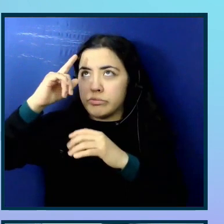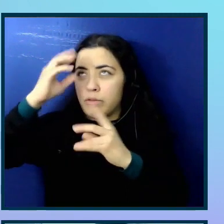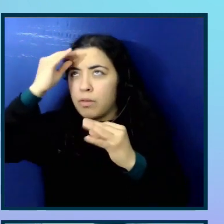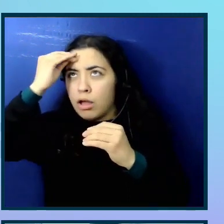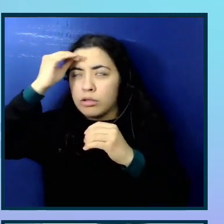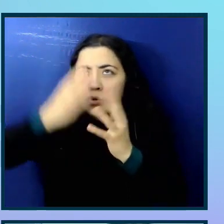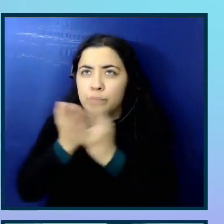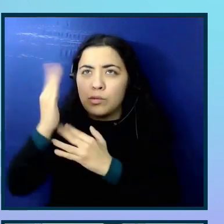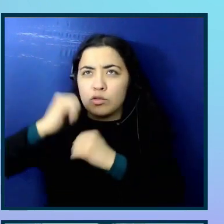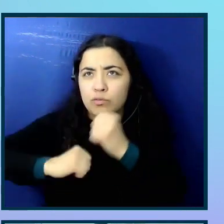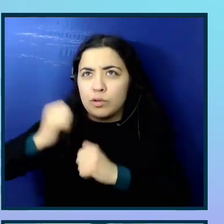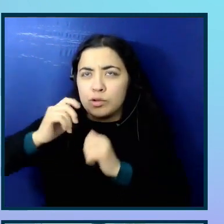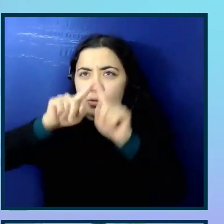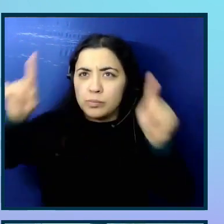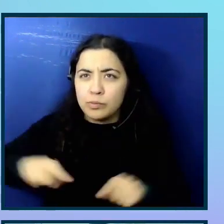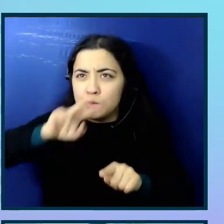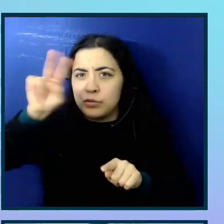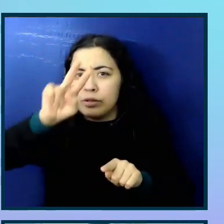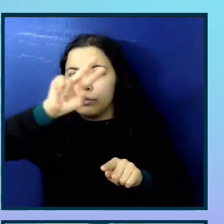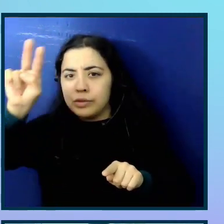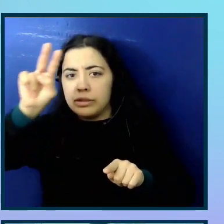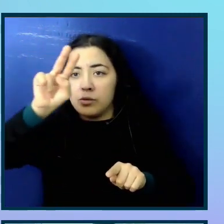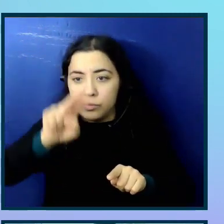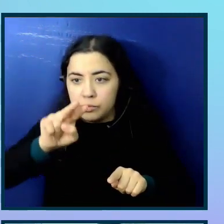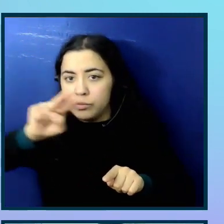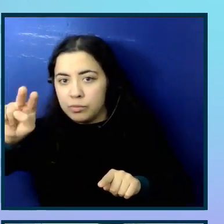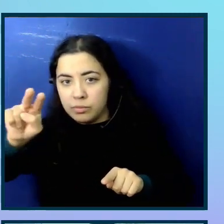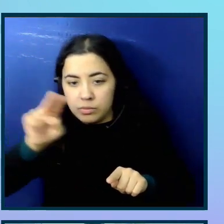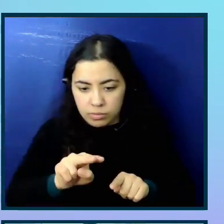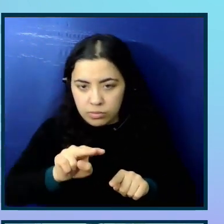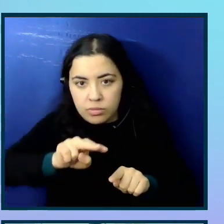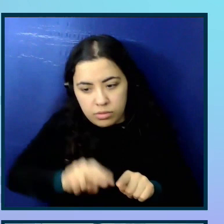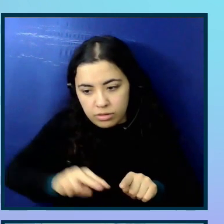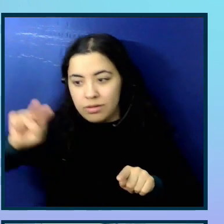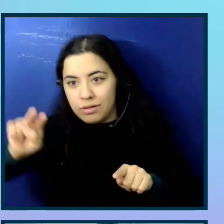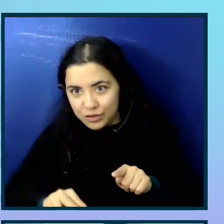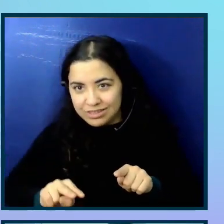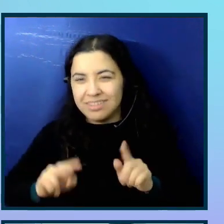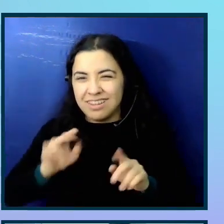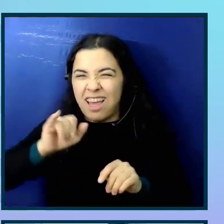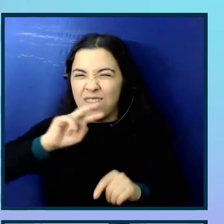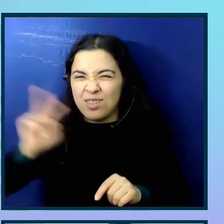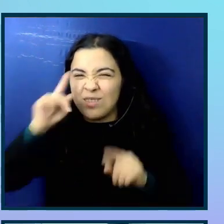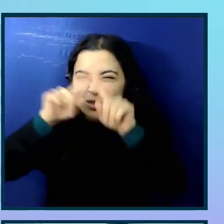this sort of screen reader UX. But this work in this project was really a cross functional